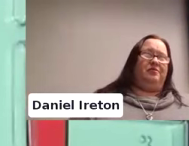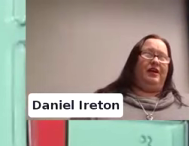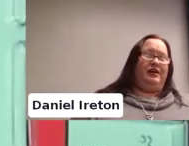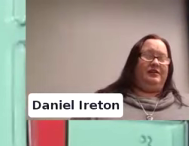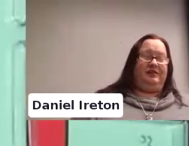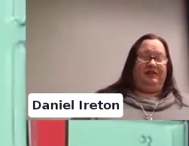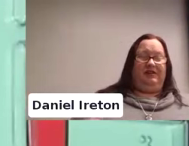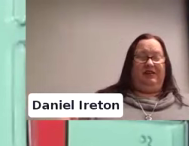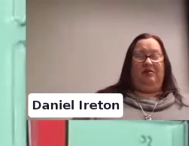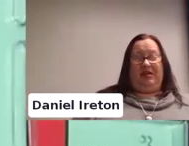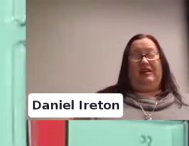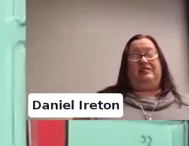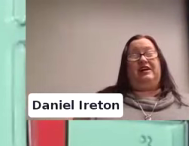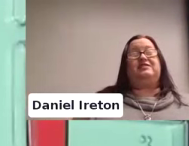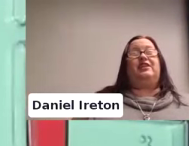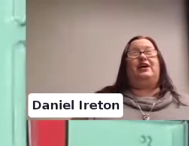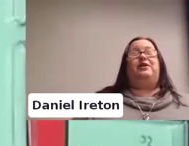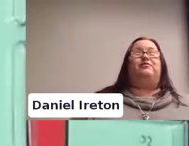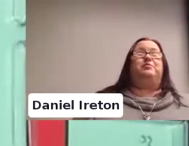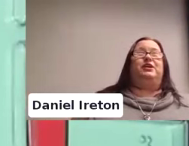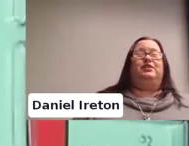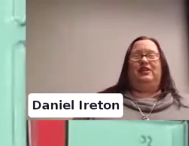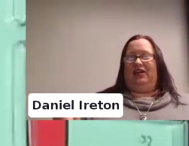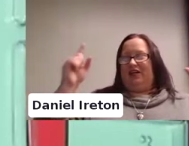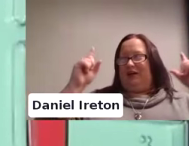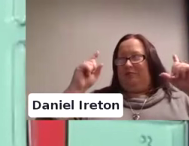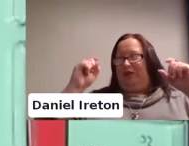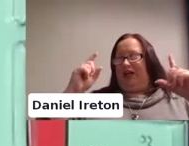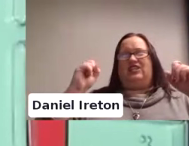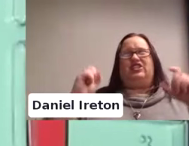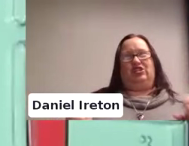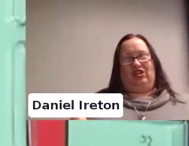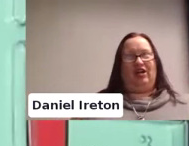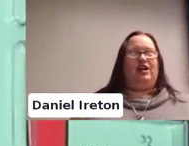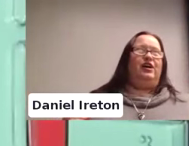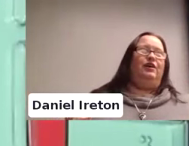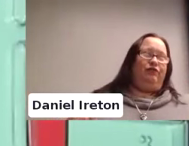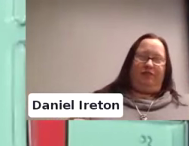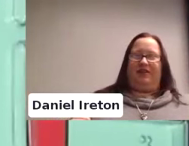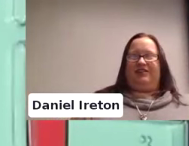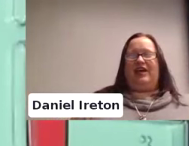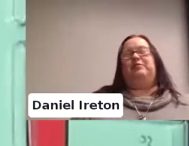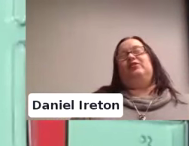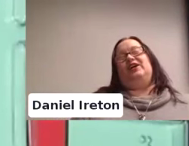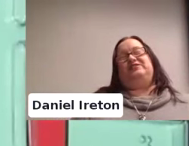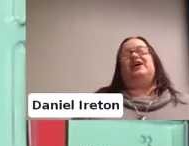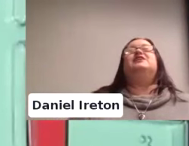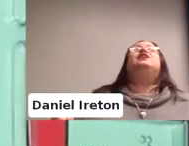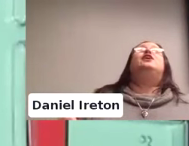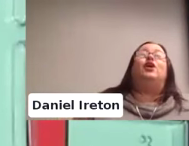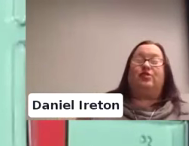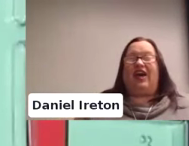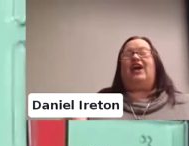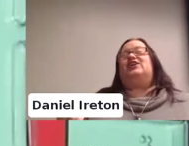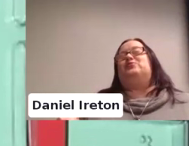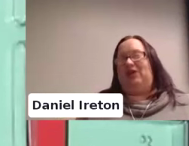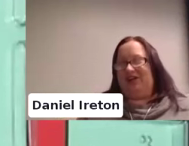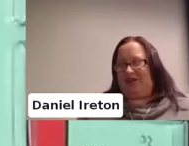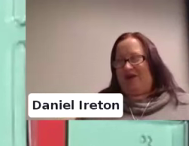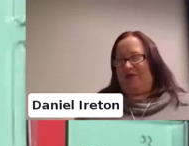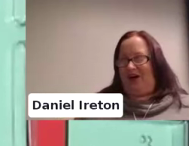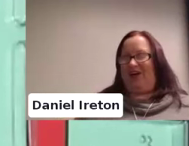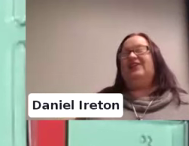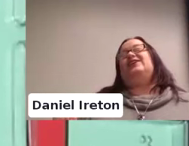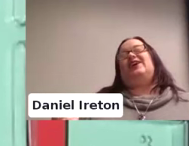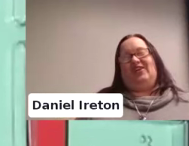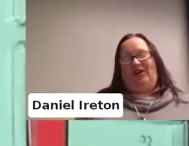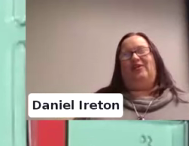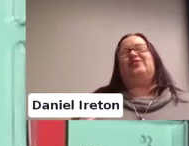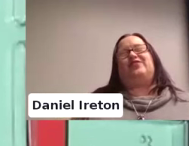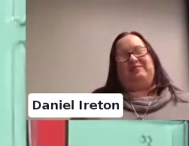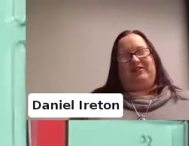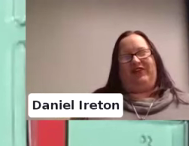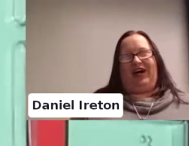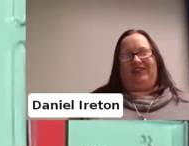So it's not perfect even at $100.